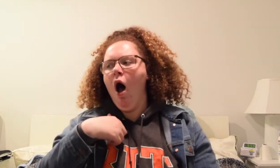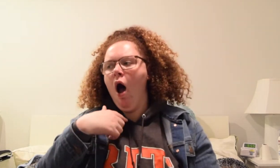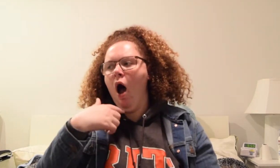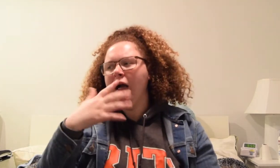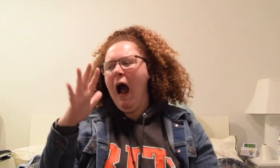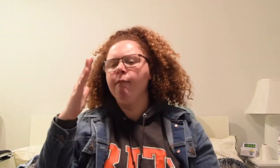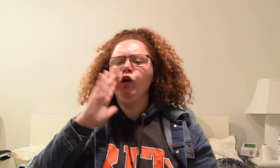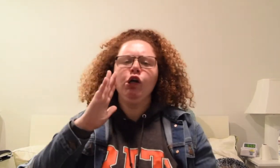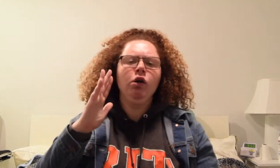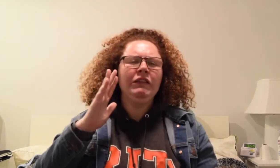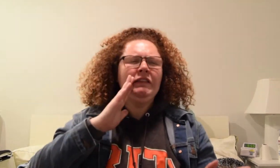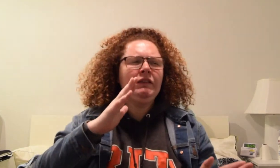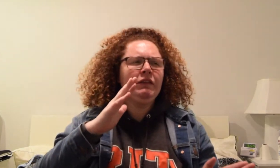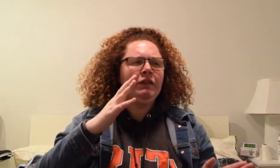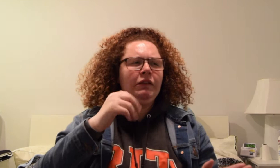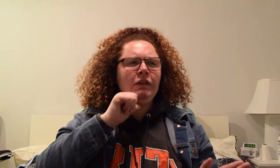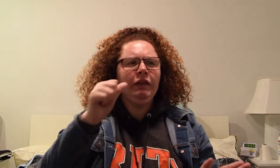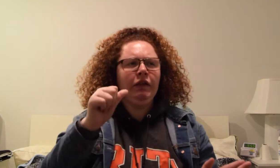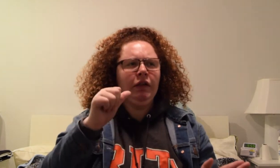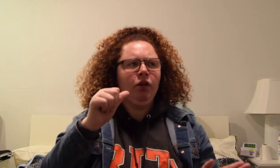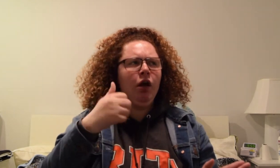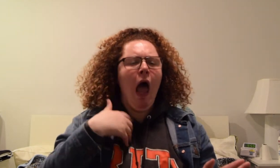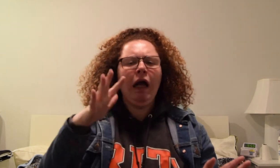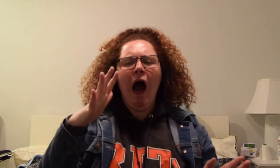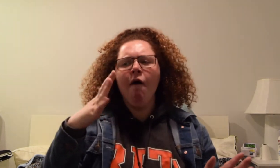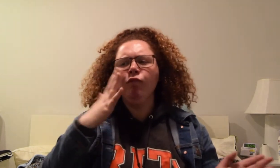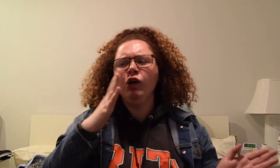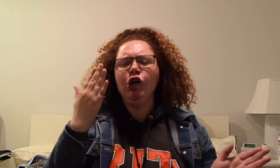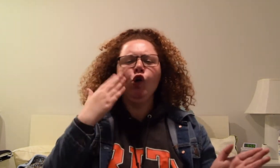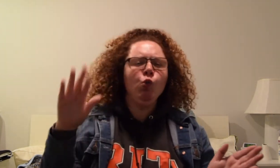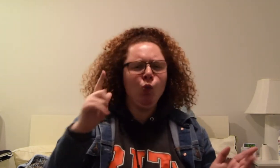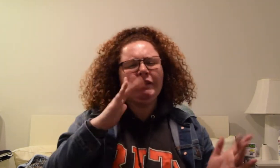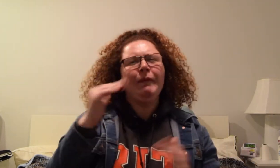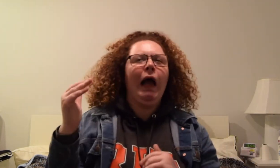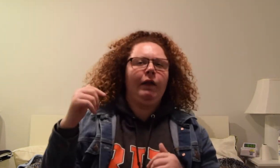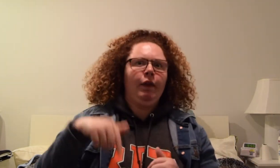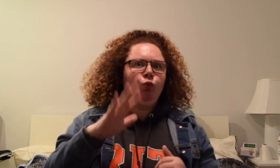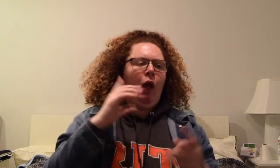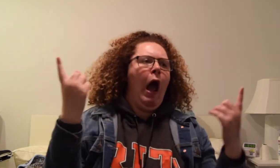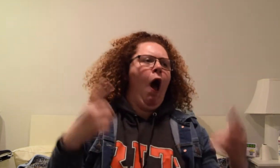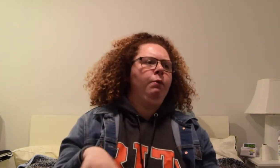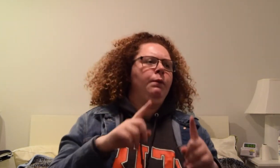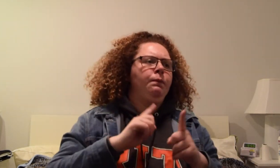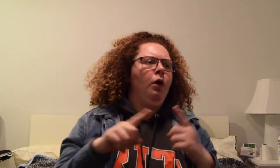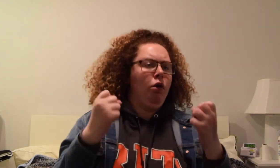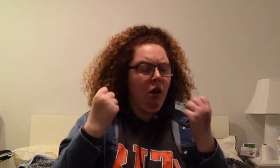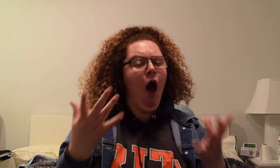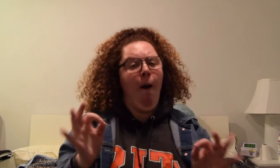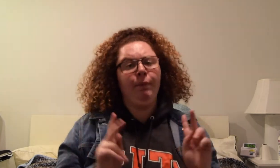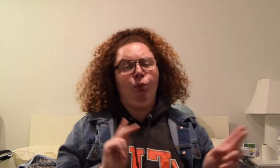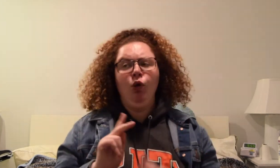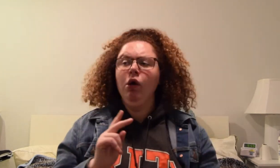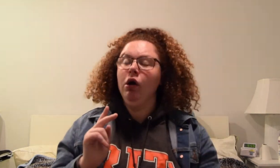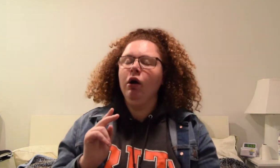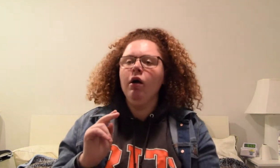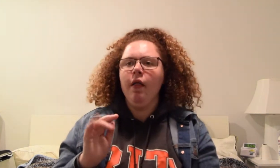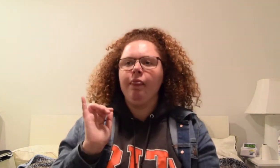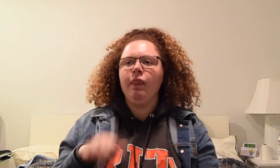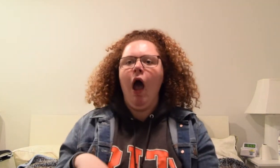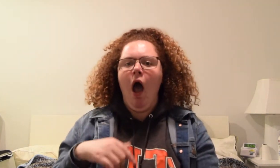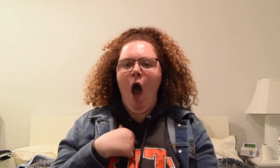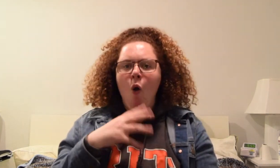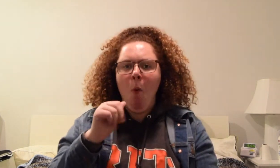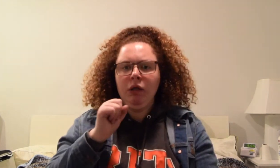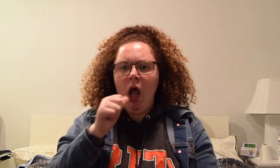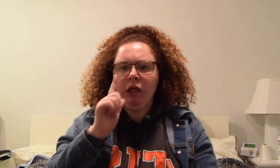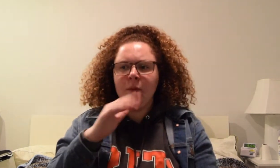I kinda knew/expected this would happen but there's a lot of people, that wasn't what I was expecting AT ALL